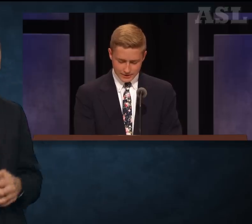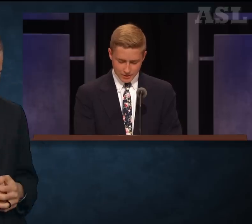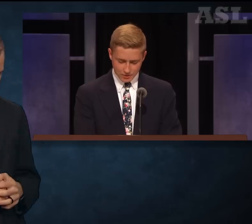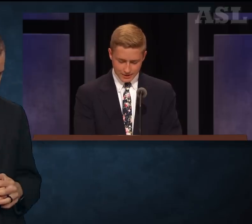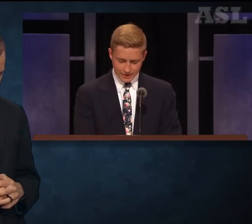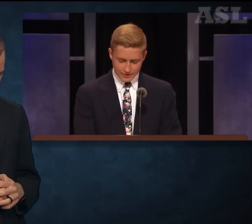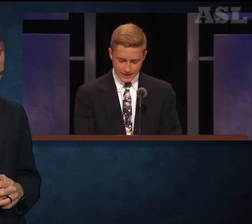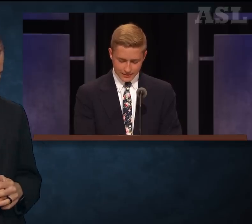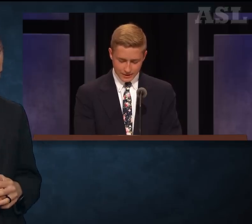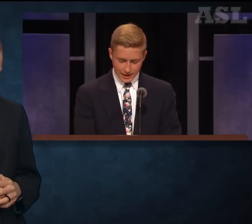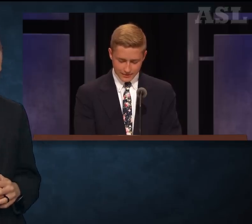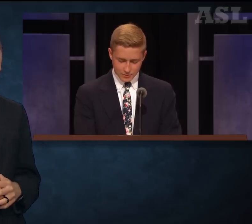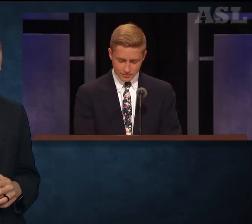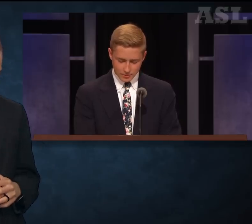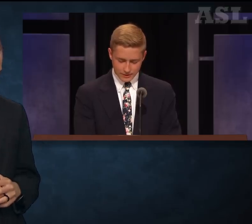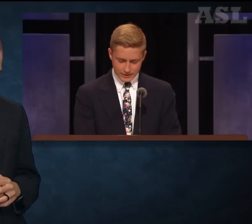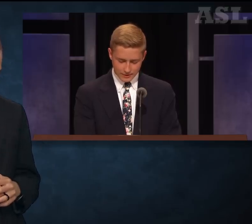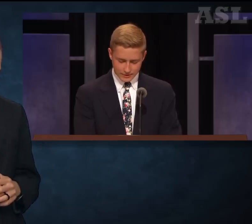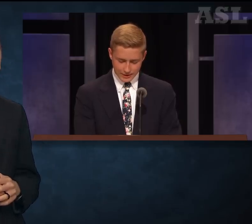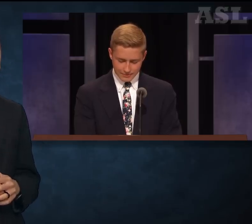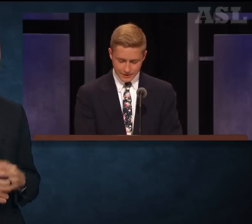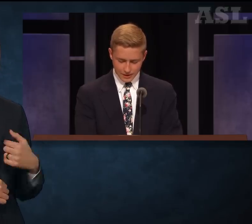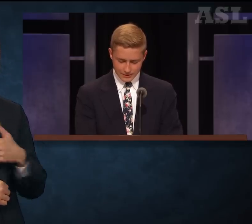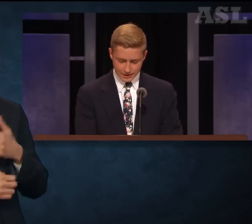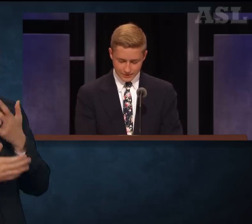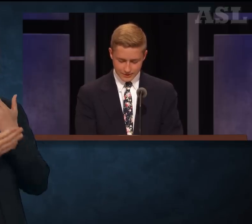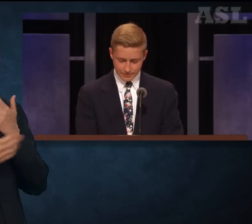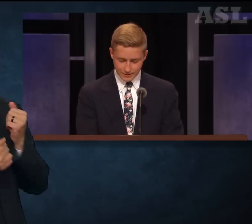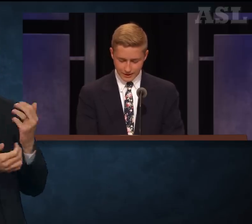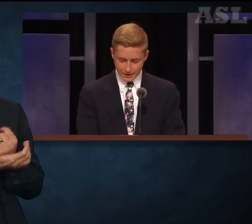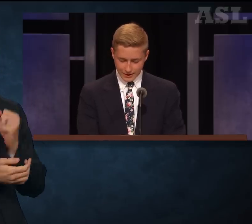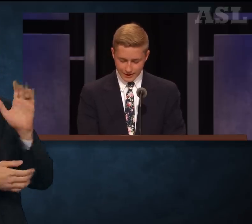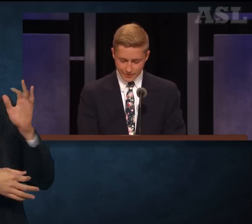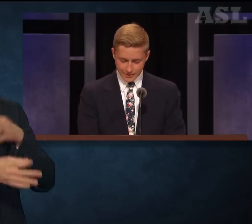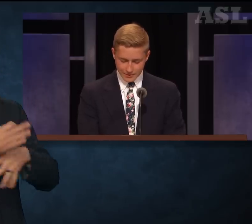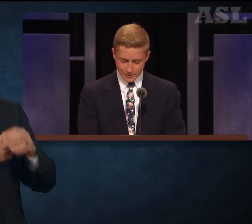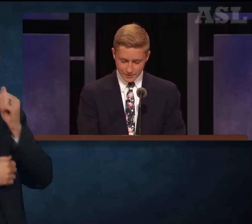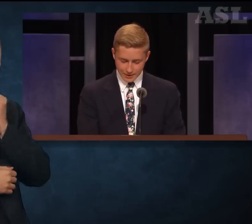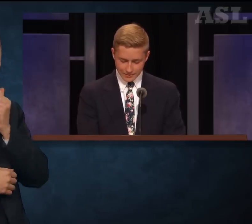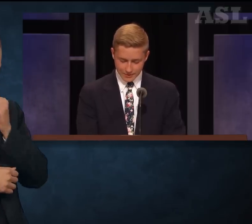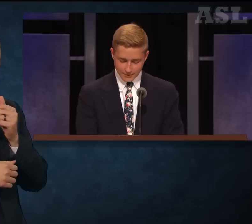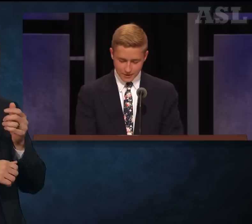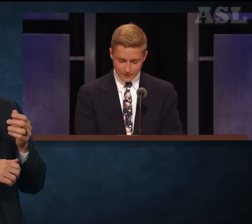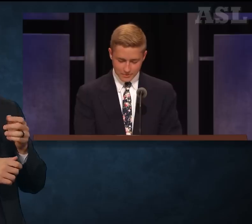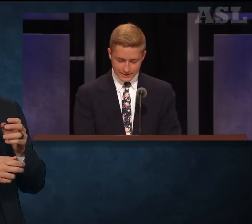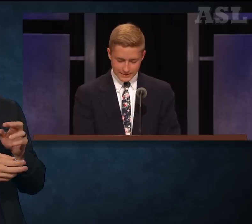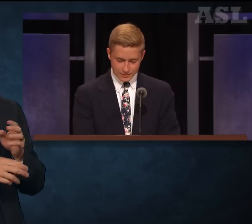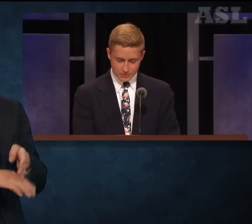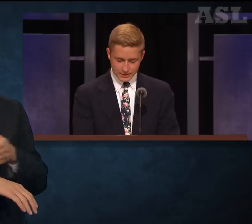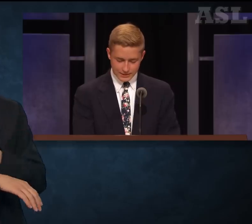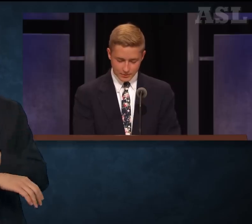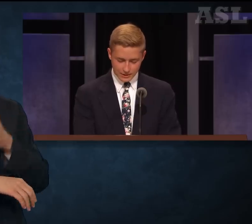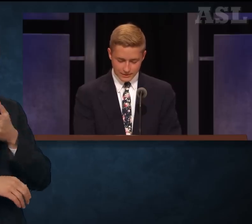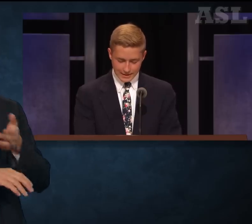FOR THE INFINITE ATONEMENT OF THY SON, AND WE ARE SO THANKFUL